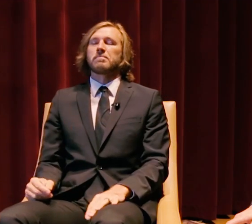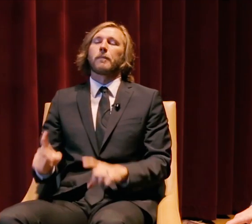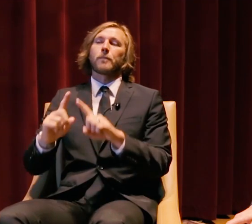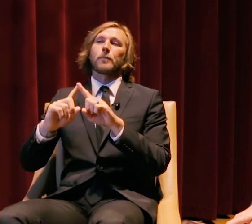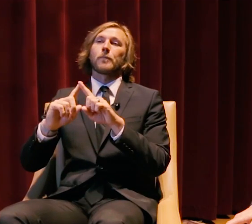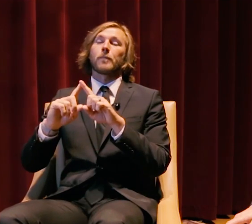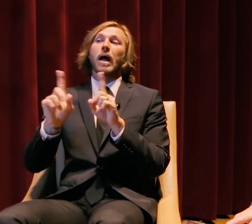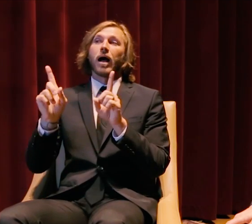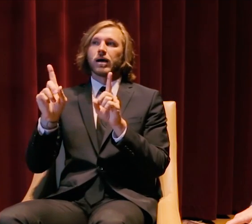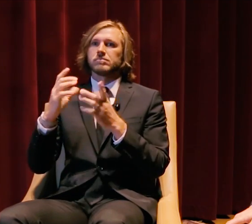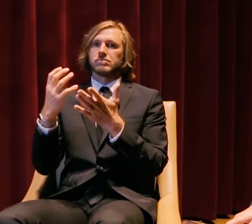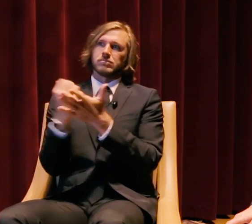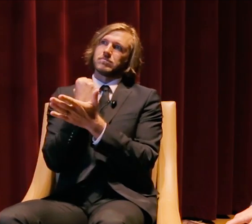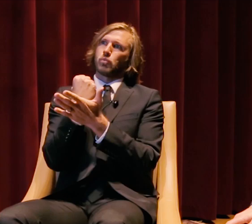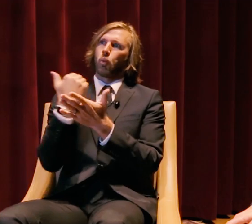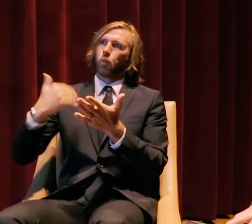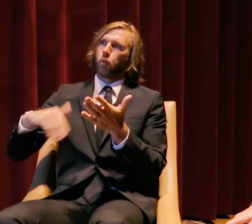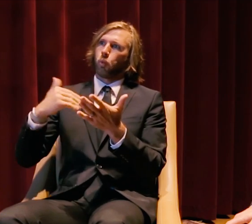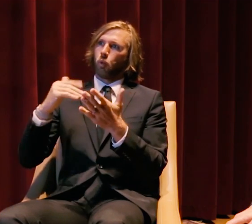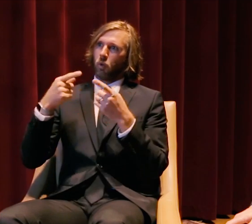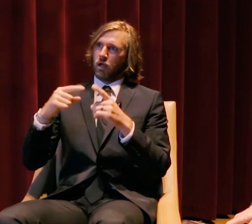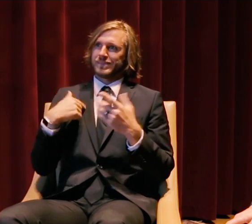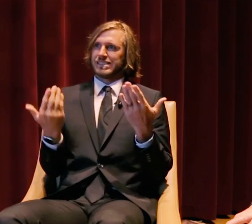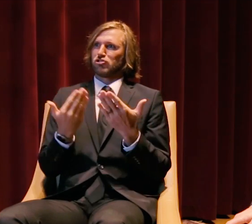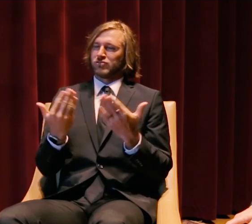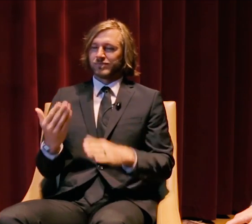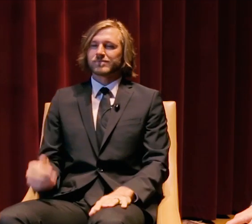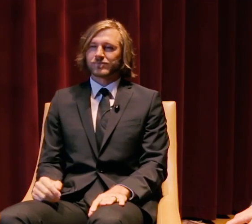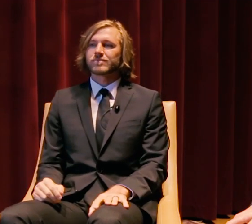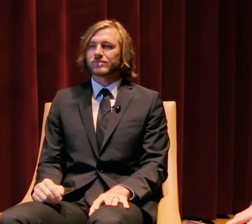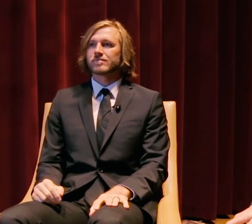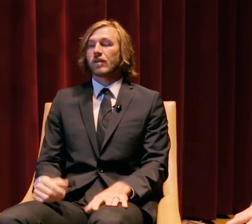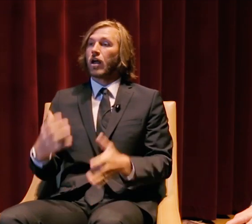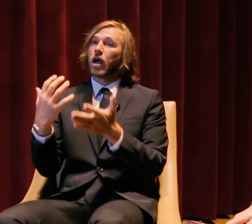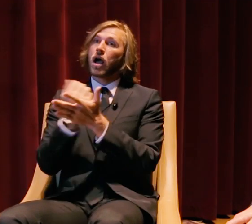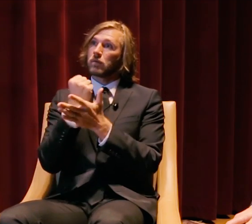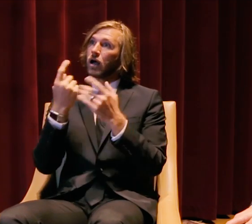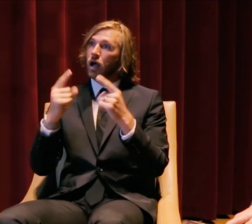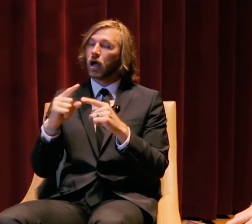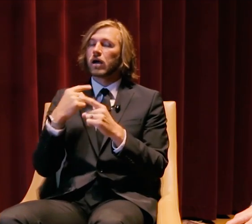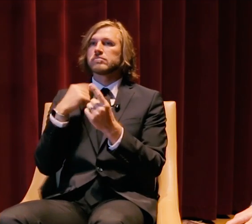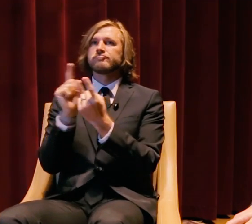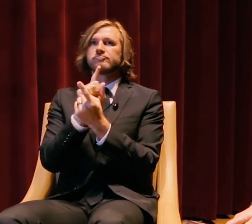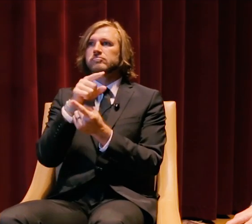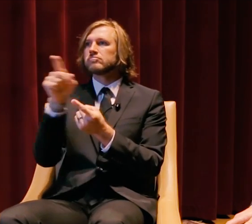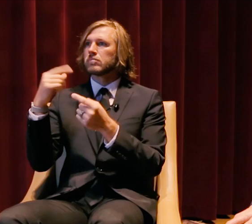But a great opportunity presented itself while I was here. And that opportunity came in meeting my peers, in meeting